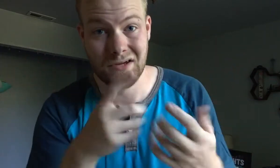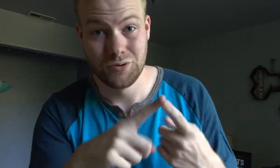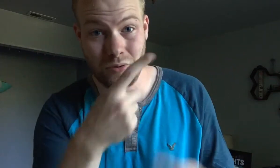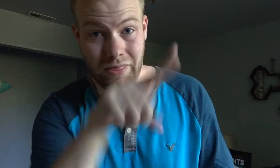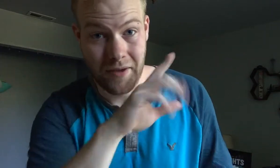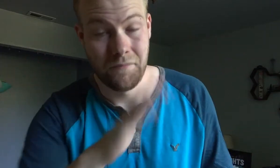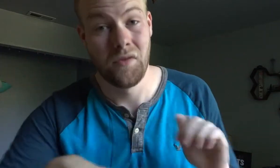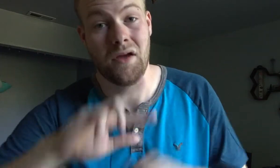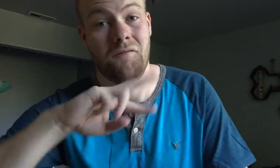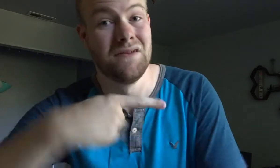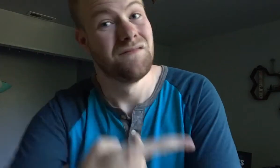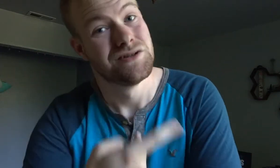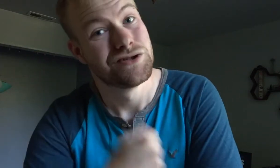to them than vice versa).